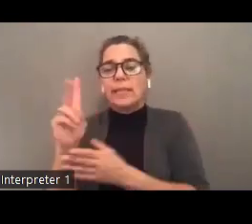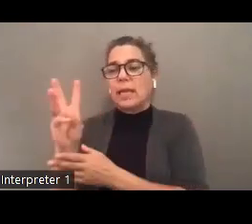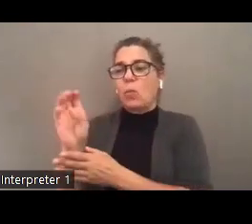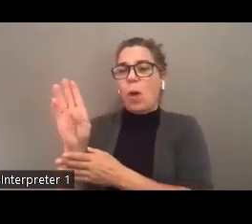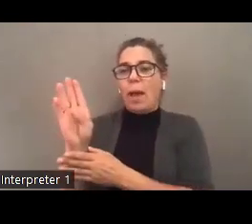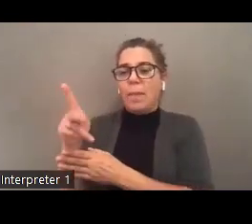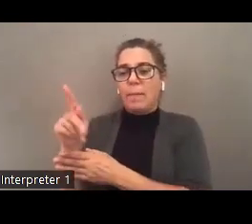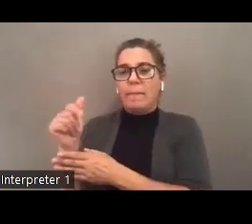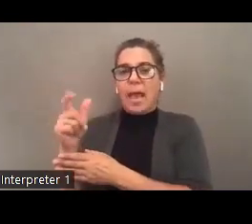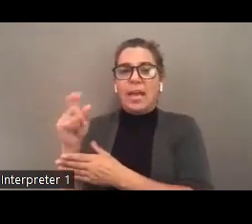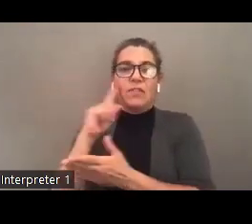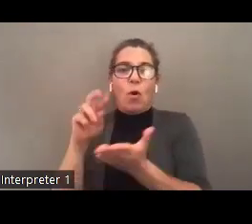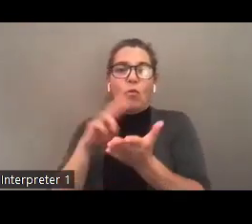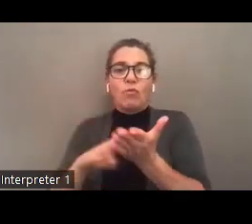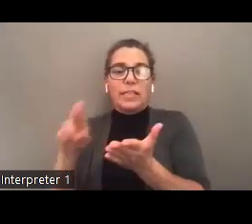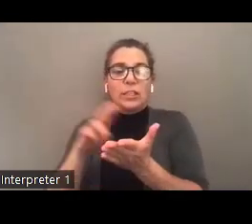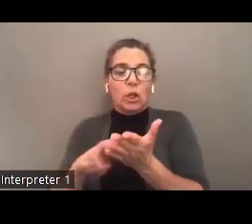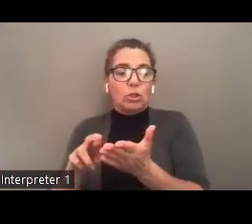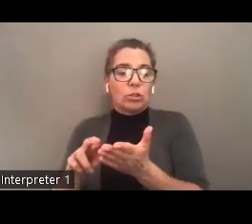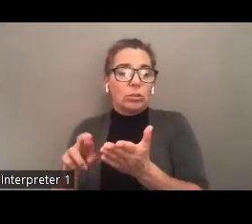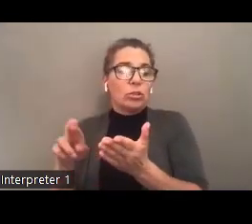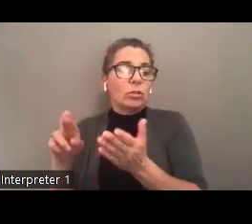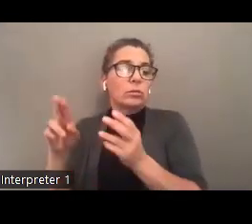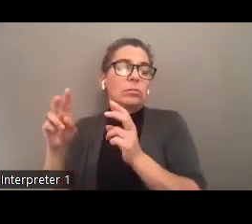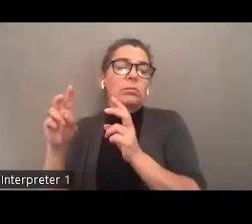on research subject to the policy for more specifics.